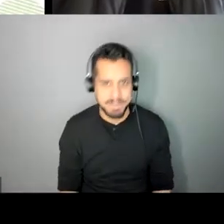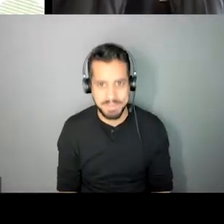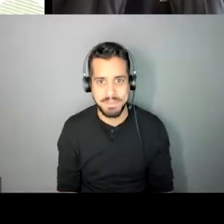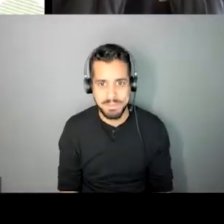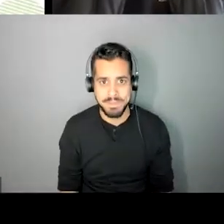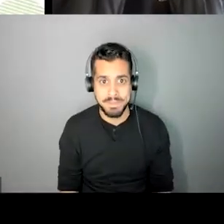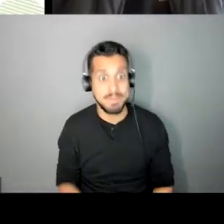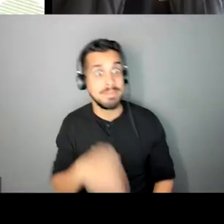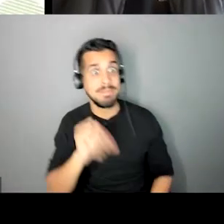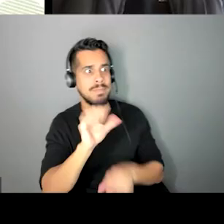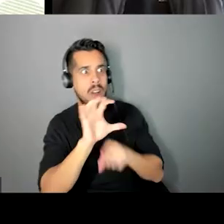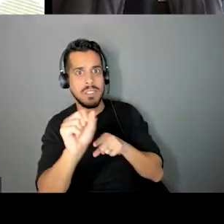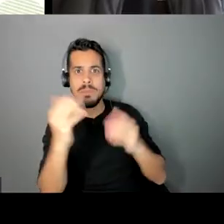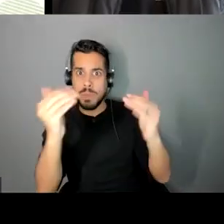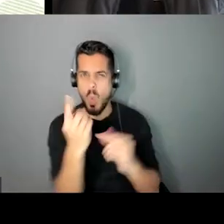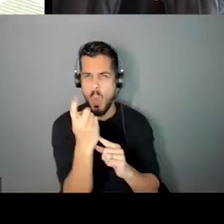[Mike] Awesome. And then we have one more video that we could play.